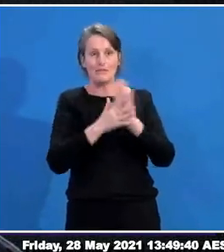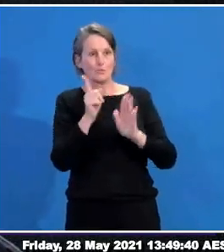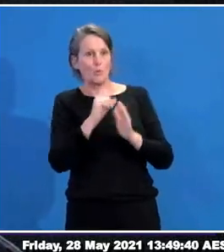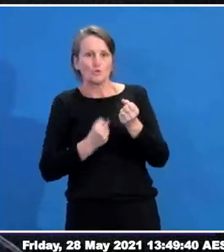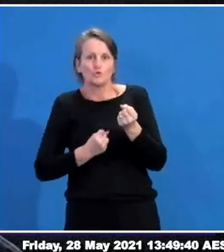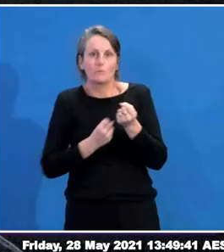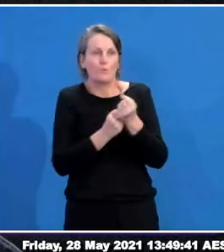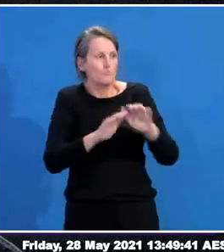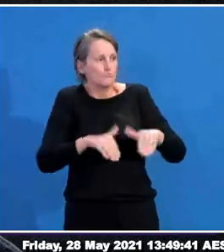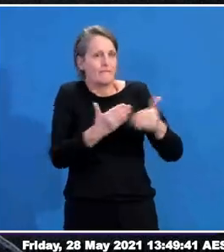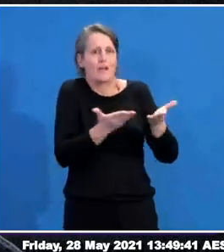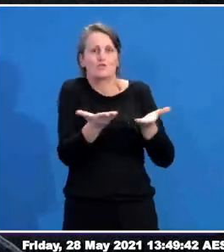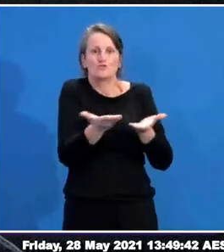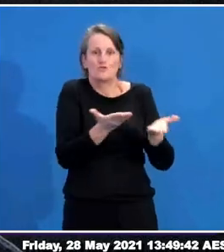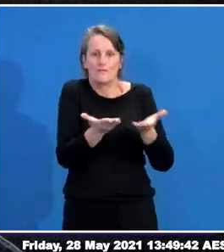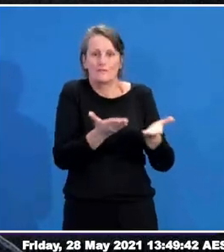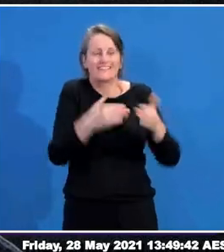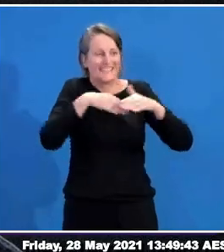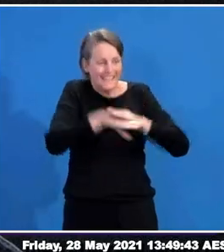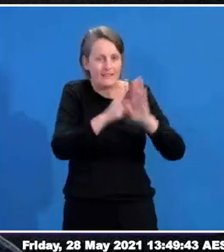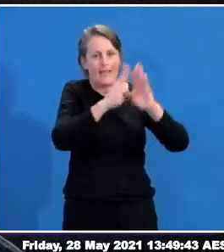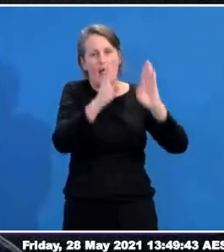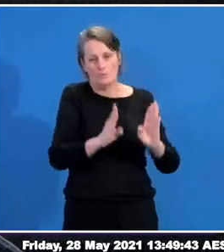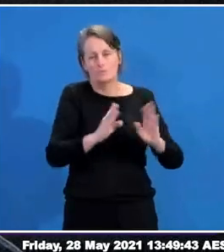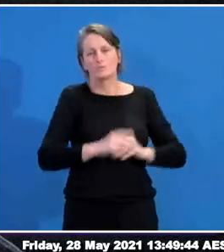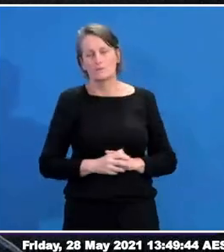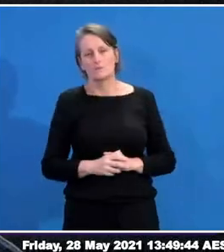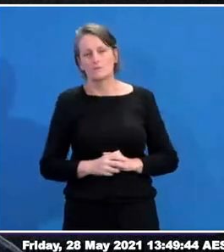a person receives in the actual house.